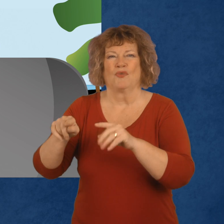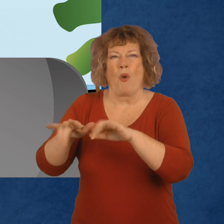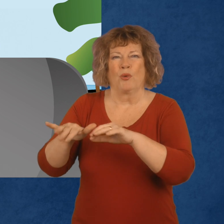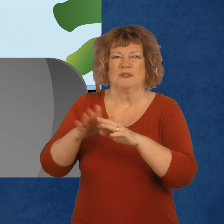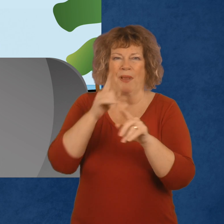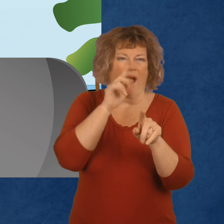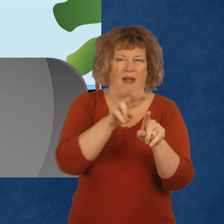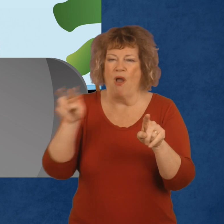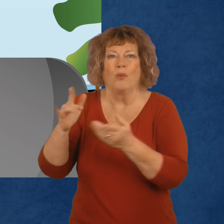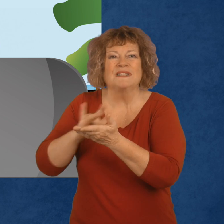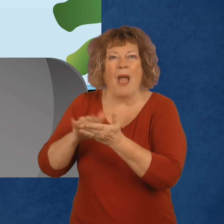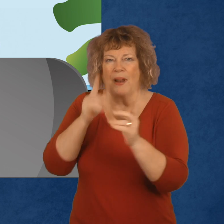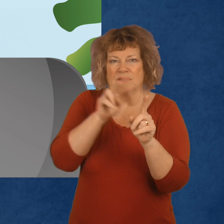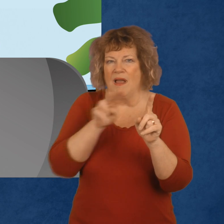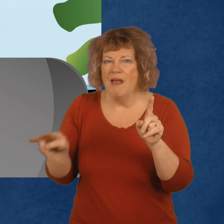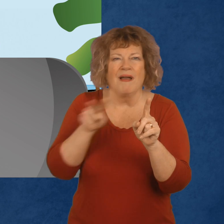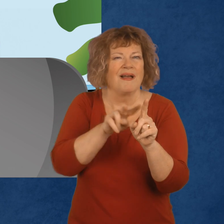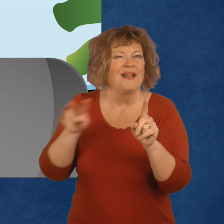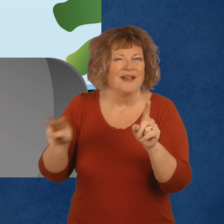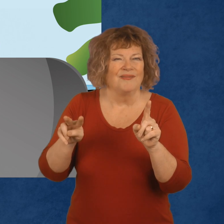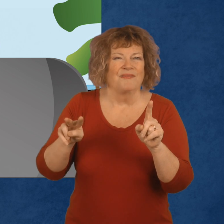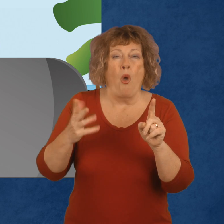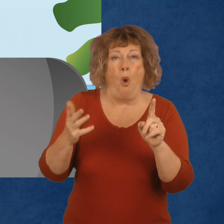You can also open it in a separate window on your computer.